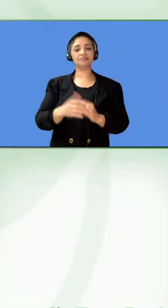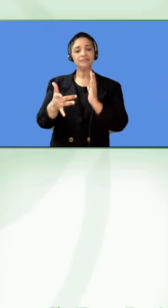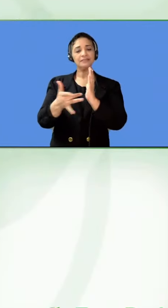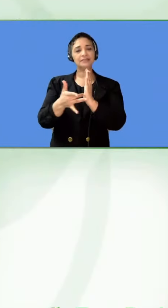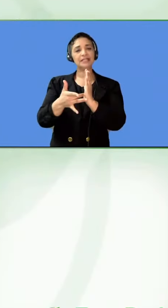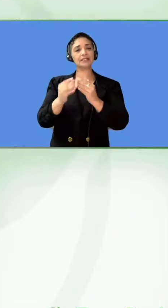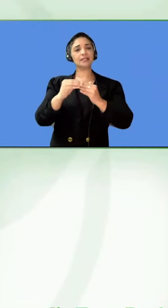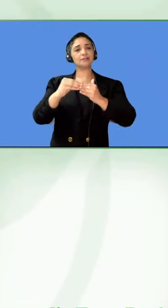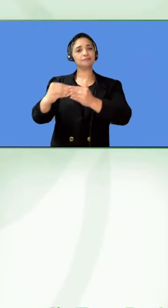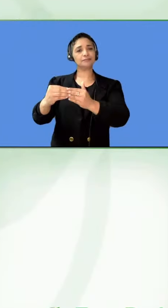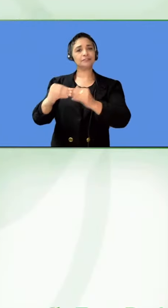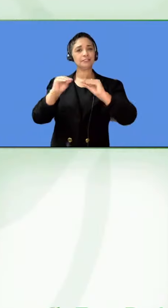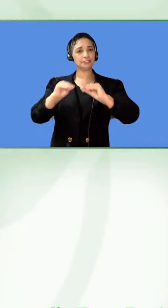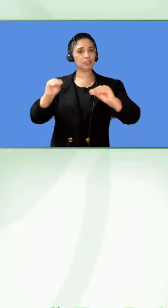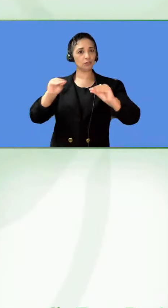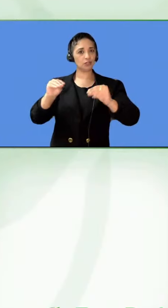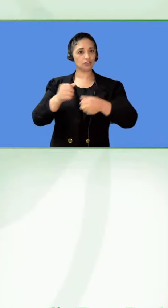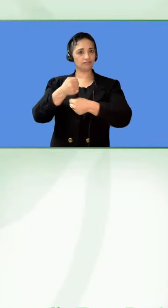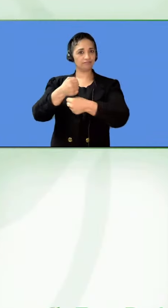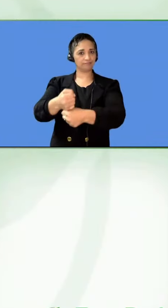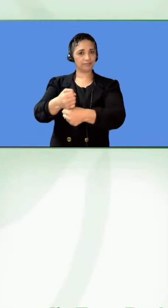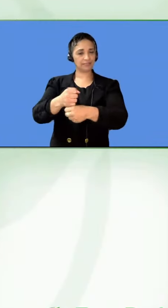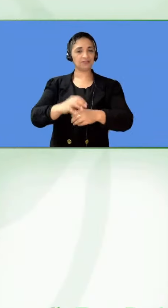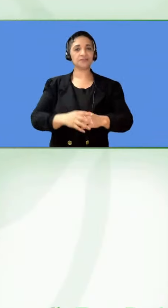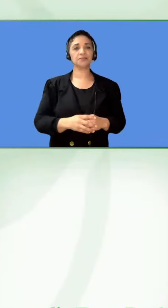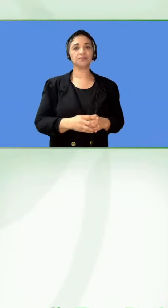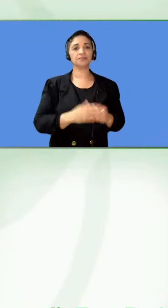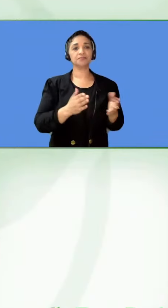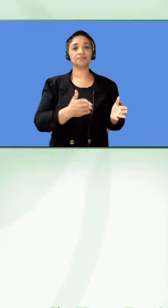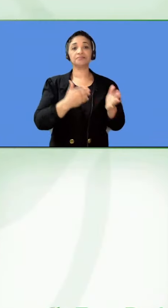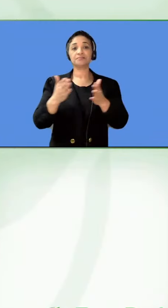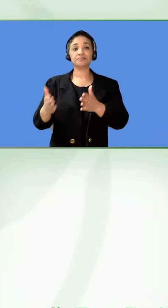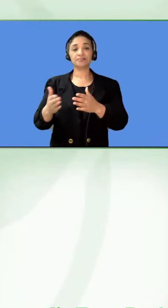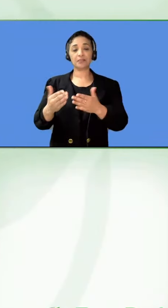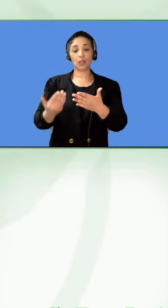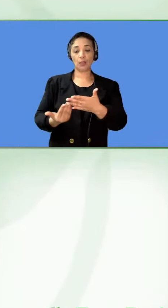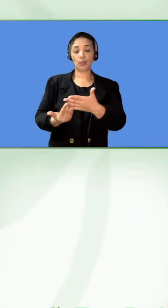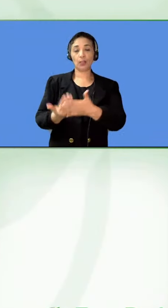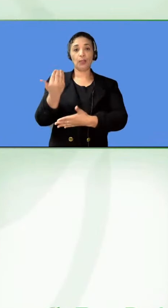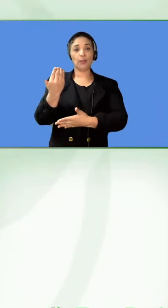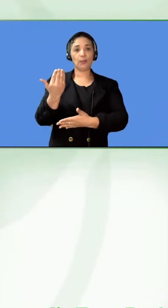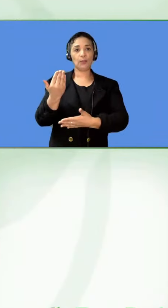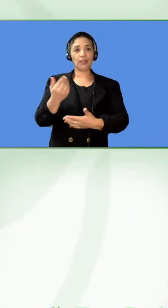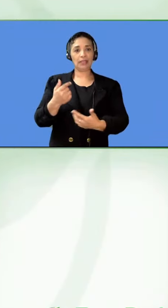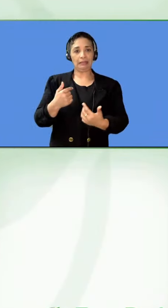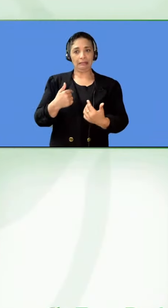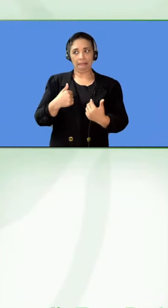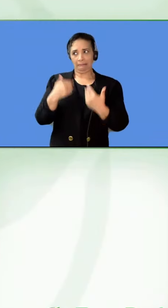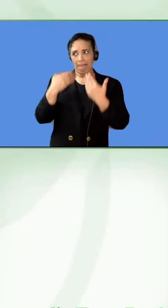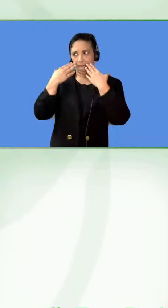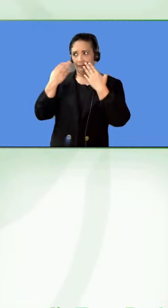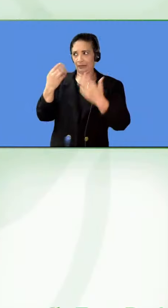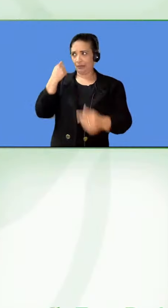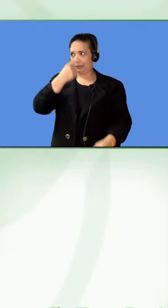Then we have a new one, which I don't know the name now, because it is not on the list,